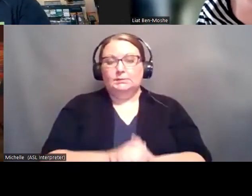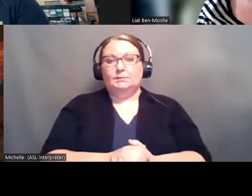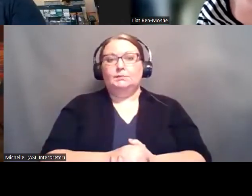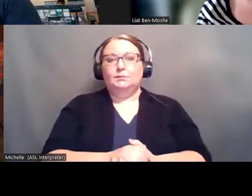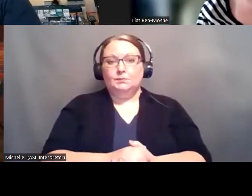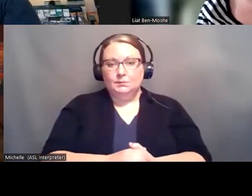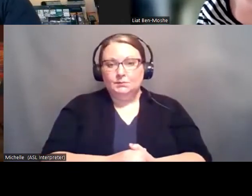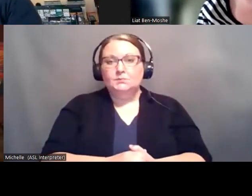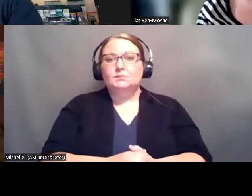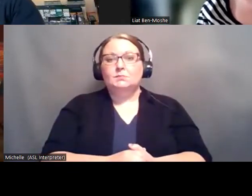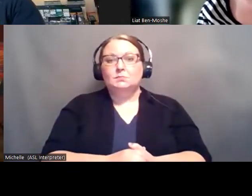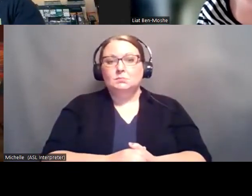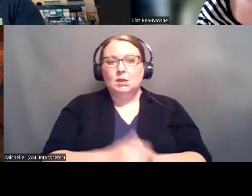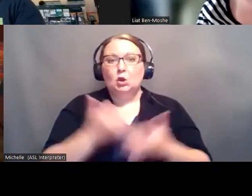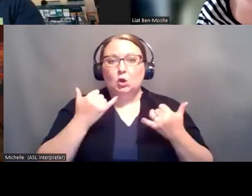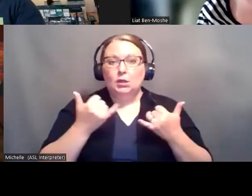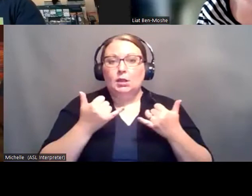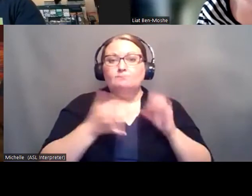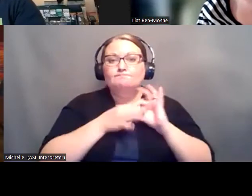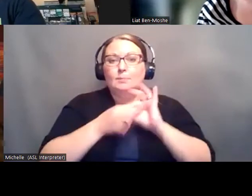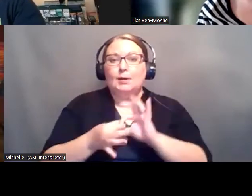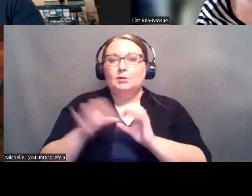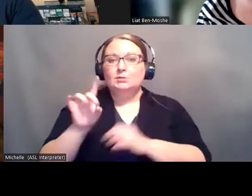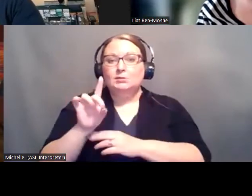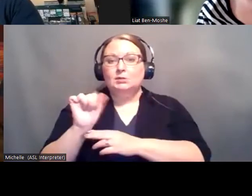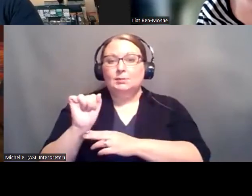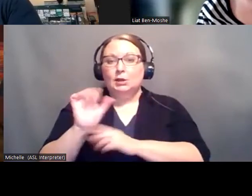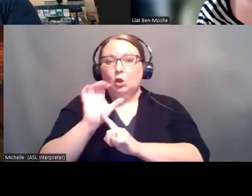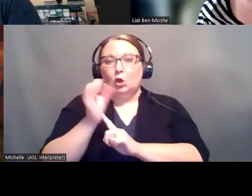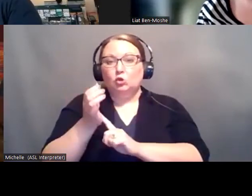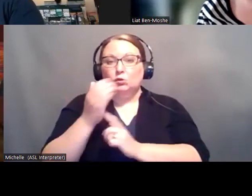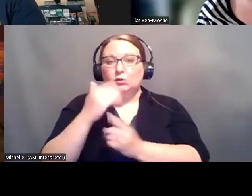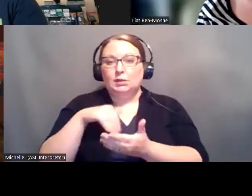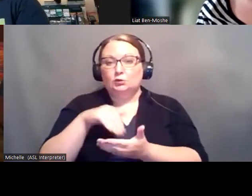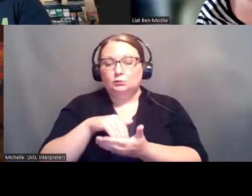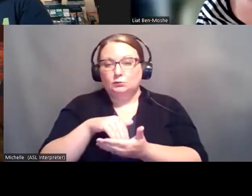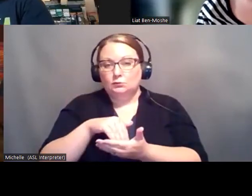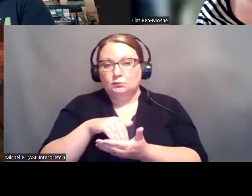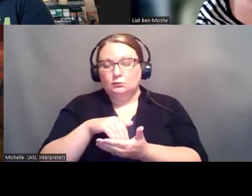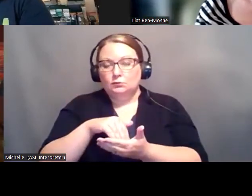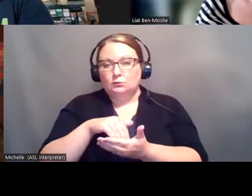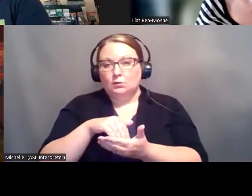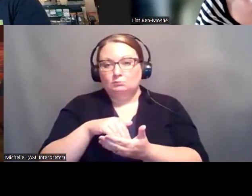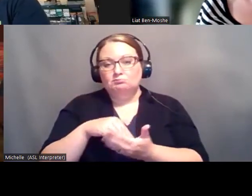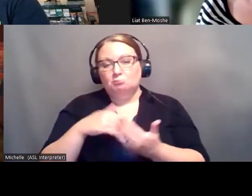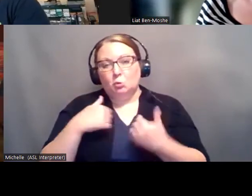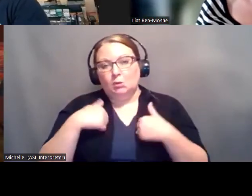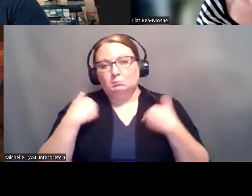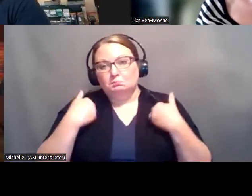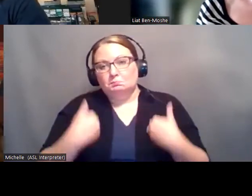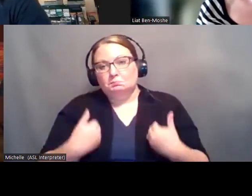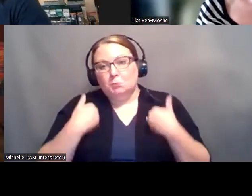in Disability Cultural Centers. So as somebody who was, you know, there in the beginning,